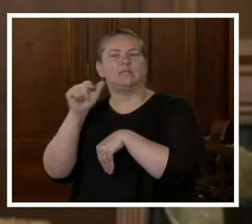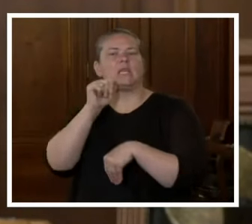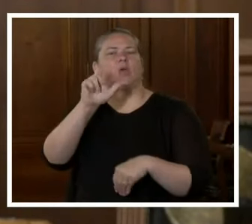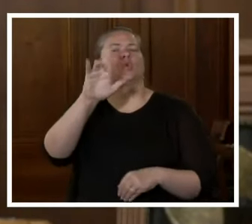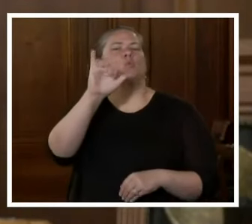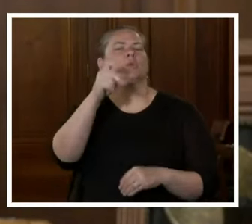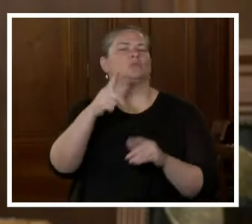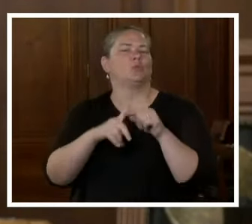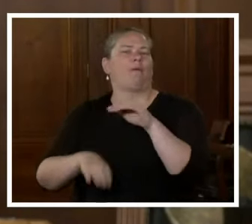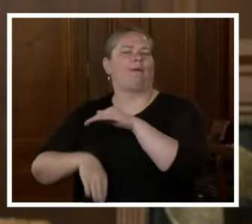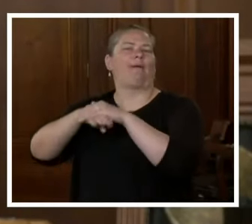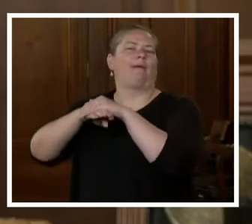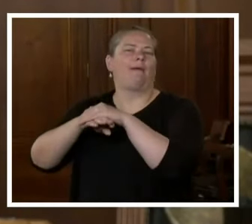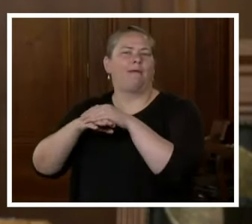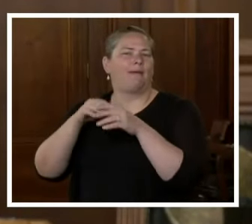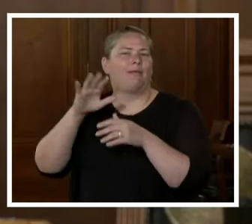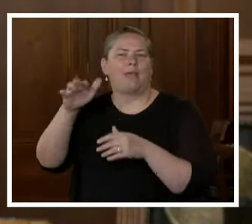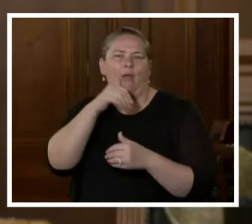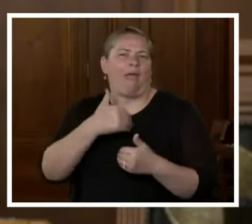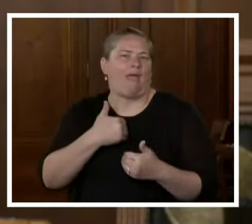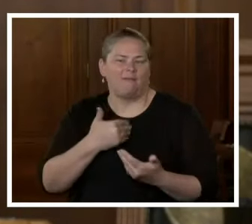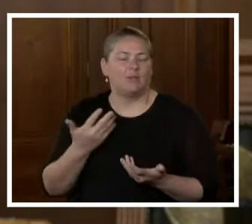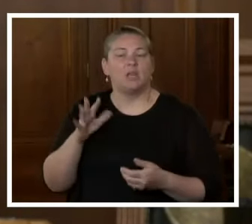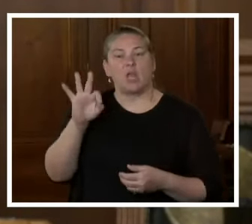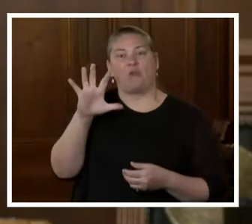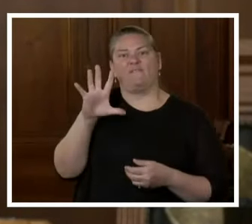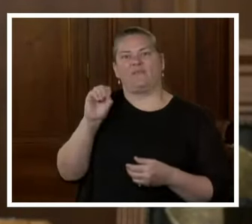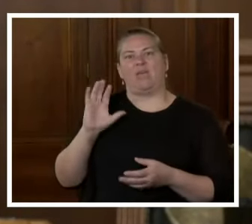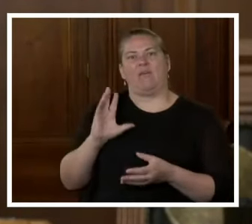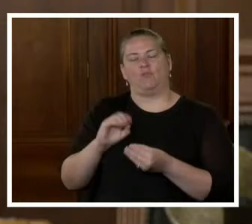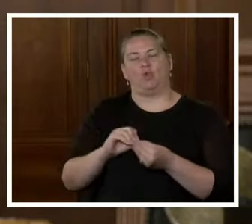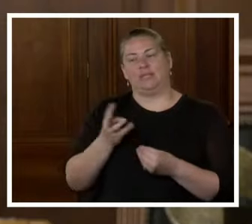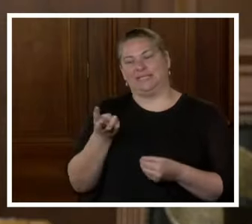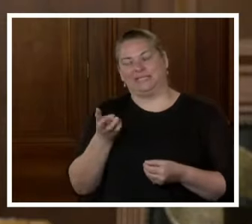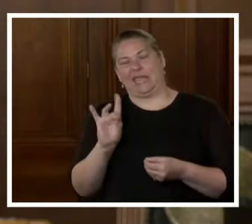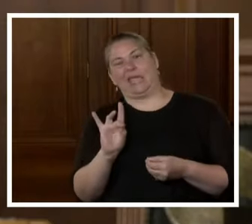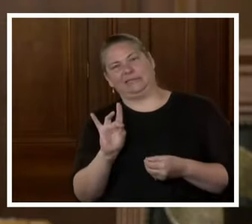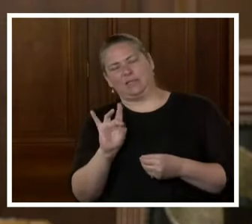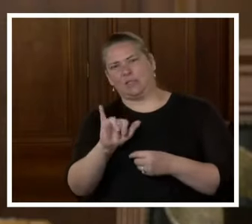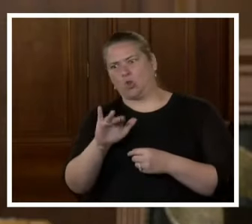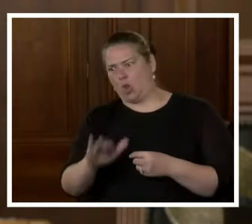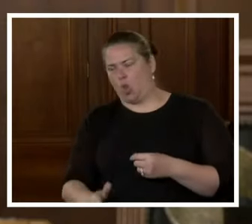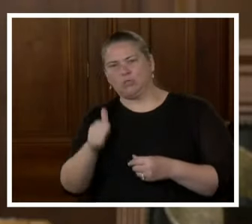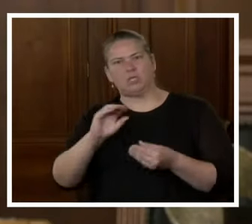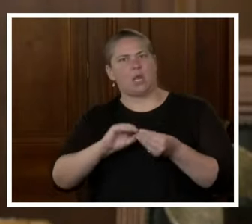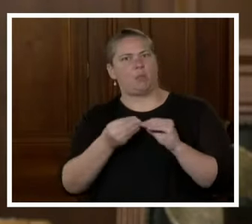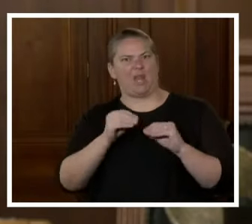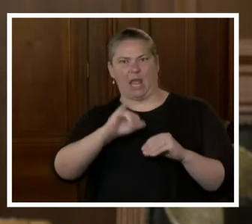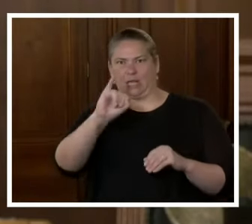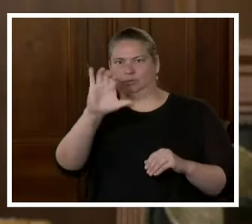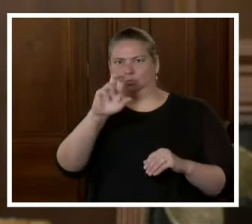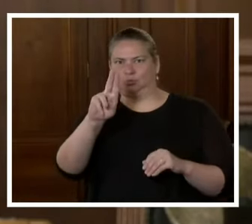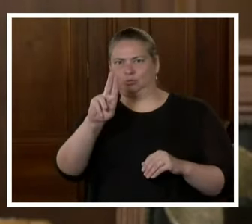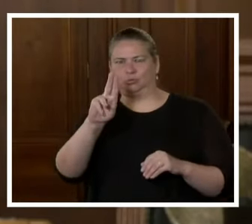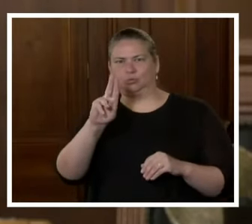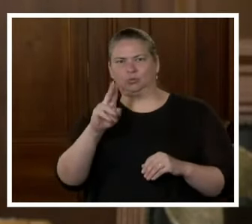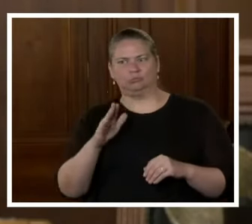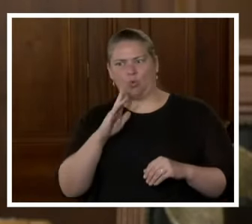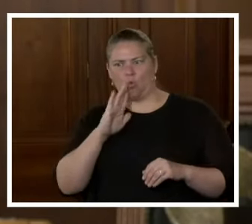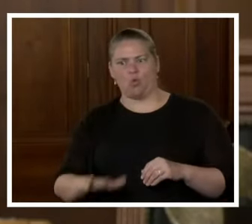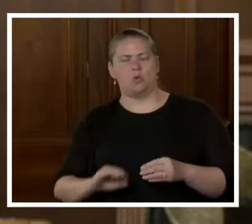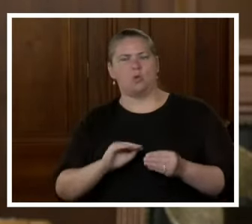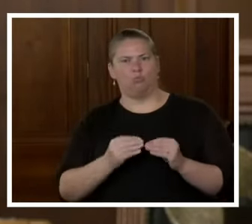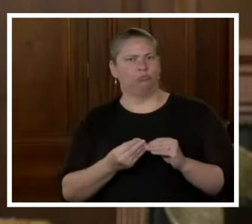DRINK OF WATER.